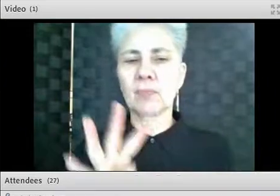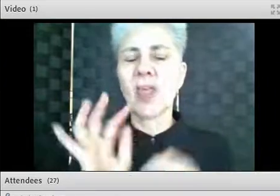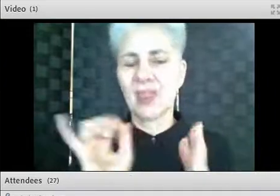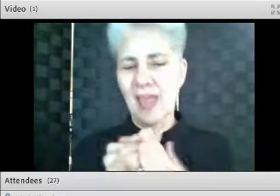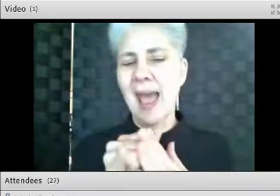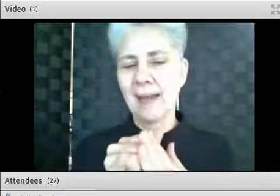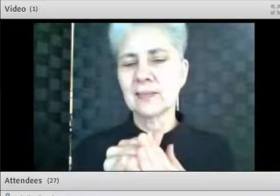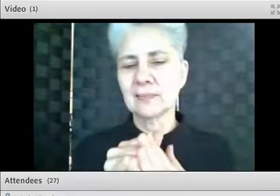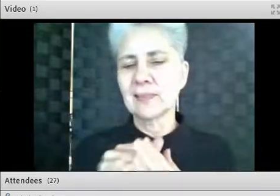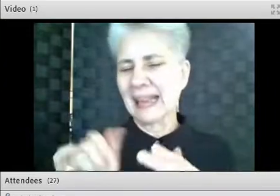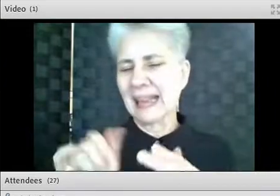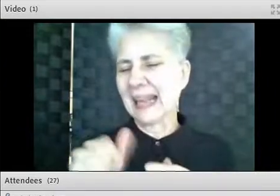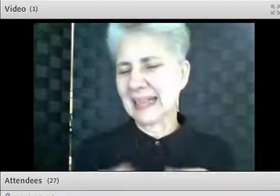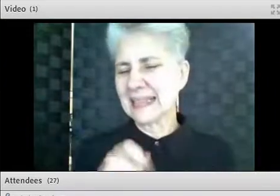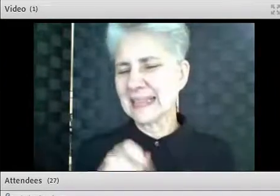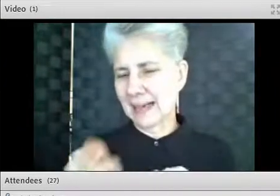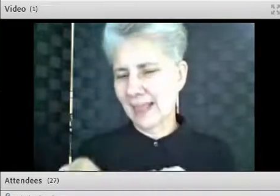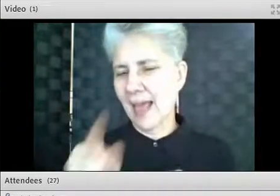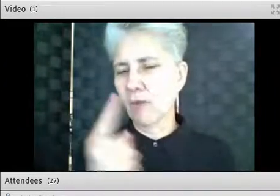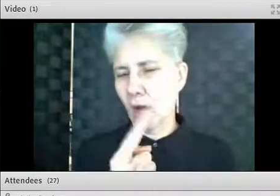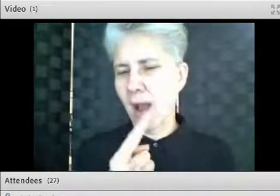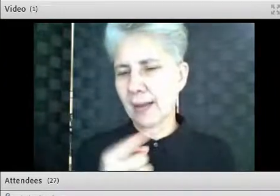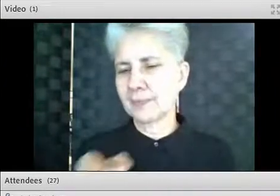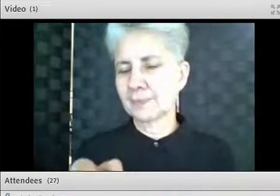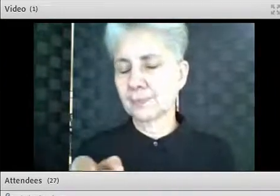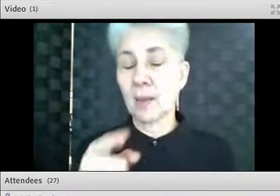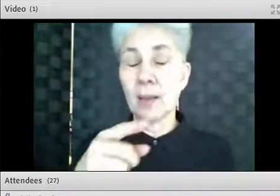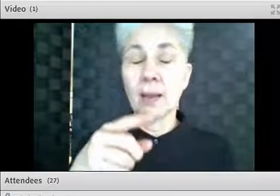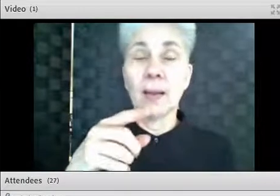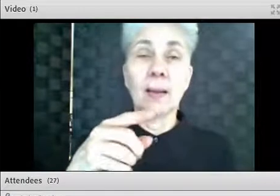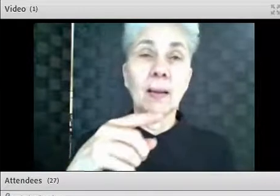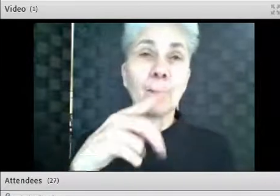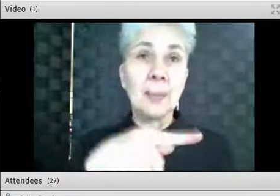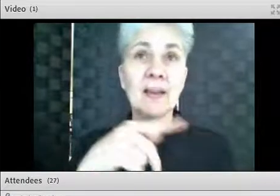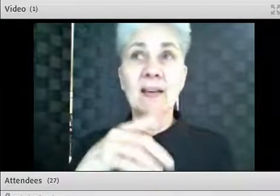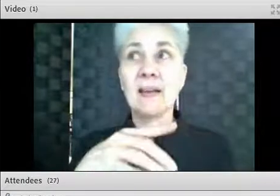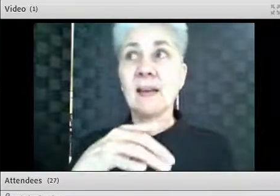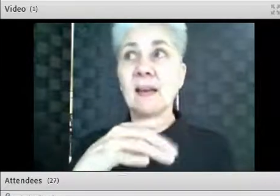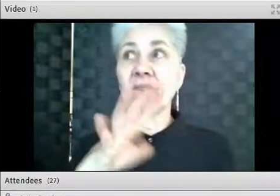Yeah, Lena, exactly, so, really, either P54 or P44